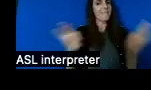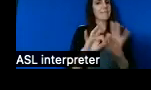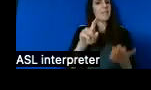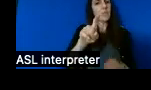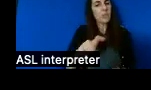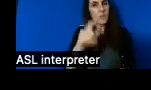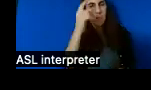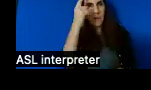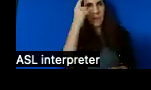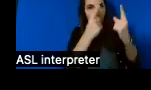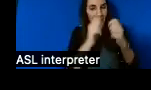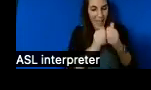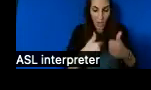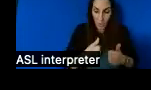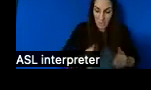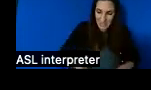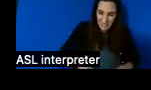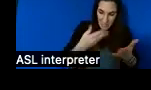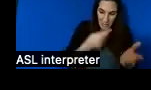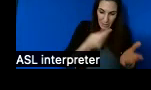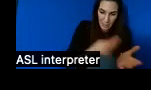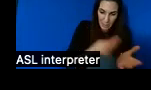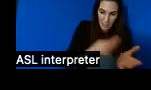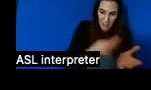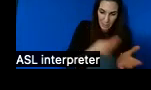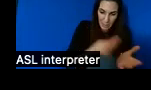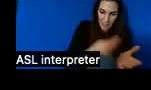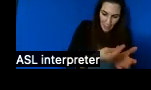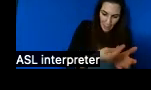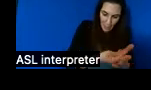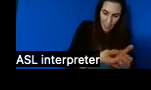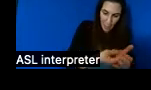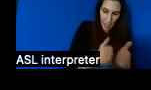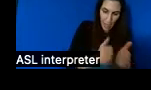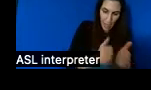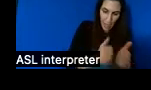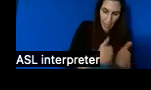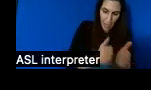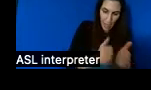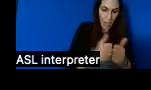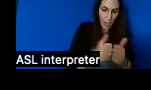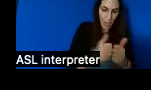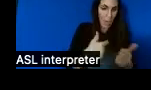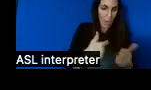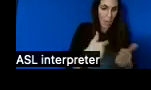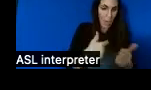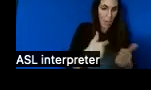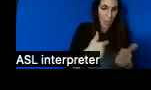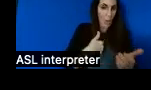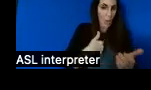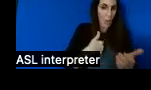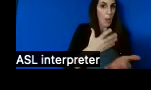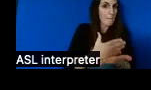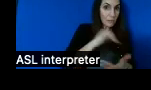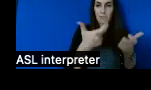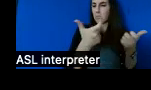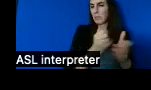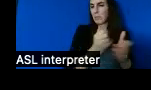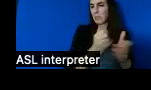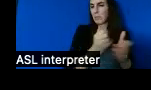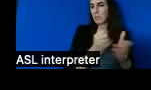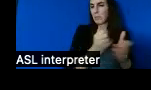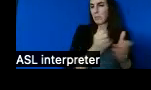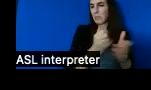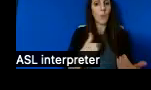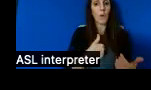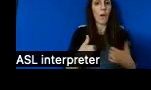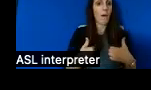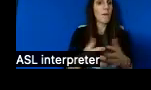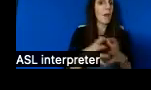money and budgeting back to financial ly is is a huge part of that and without some of these